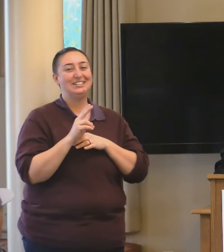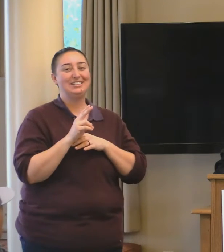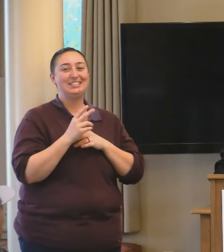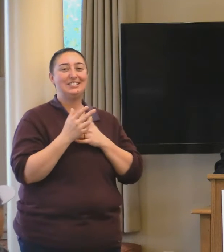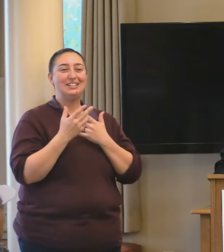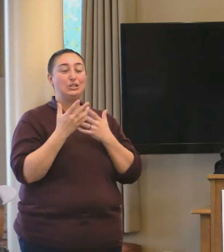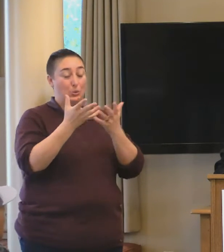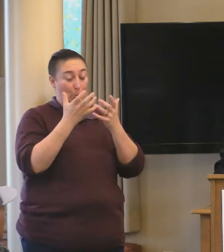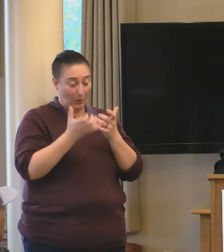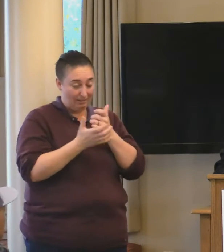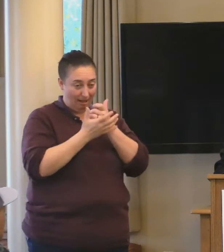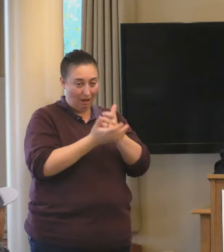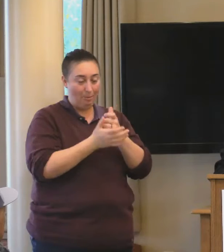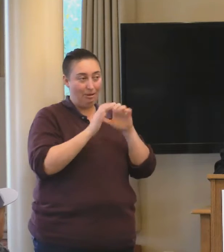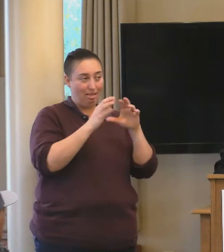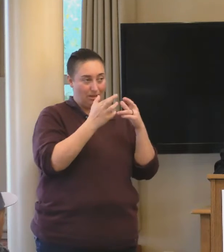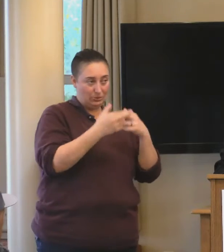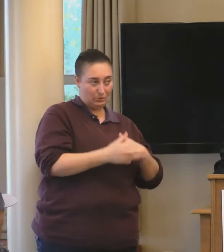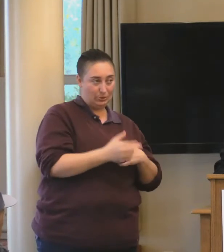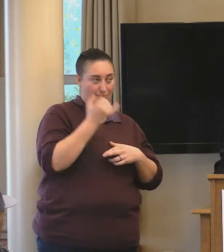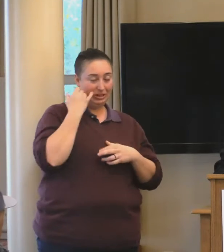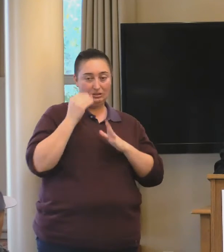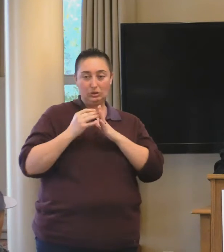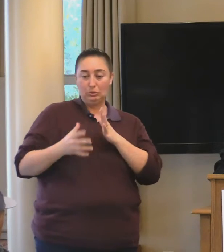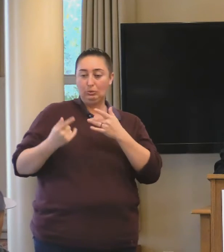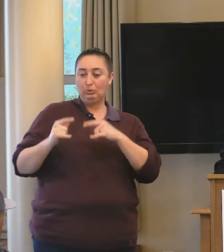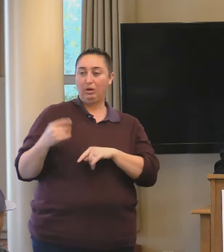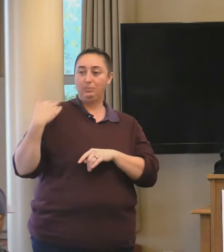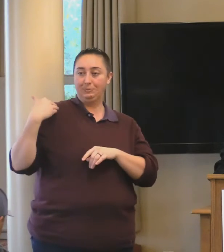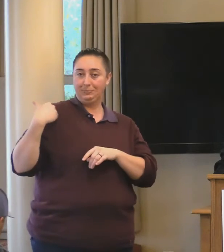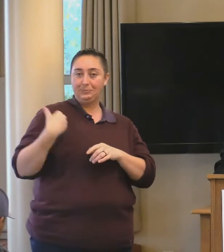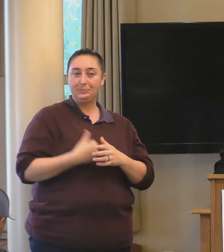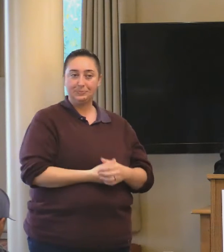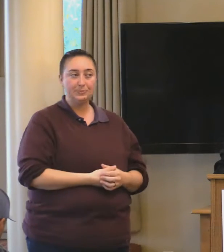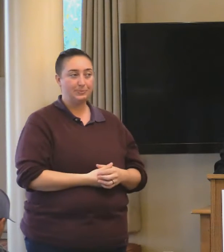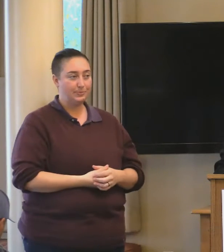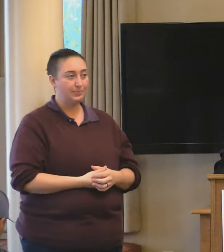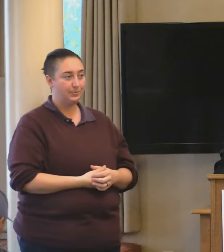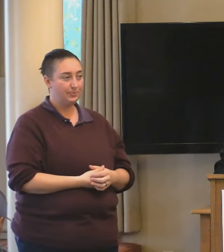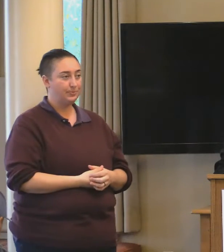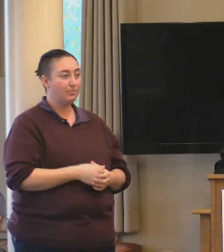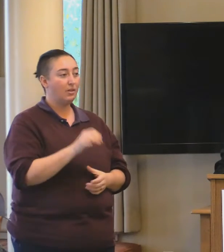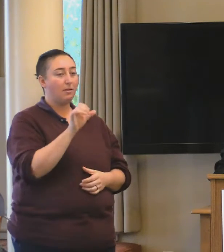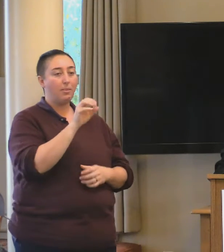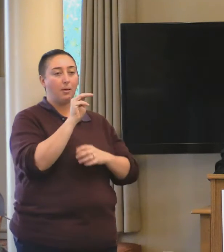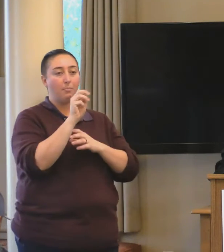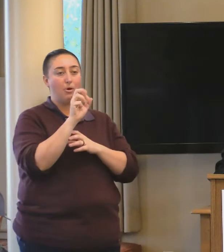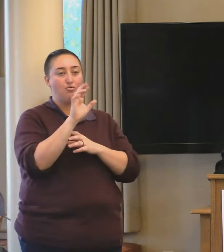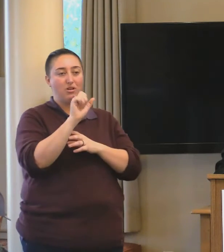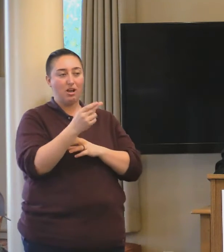She is looking for, among other things, help in her classroom when her students try to get her attention. Like Maria, she is